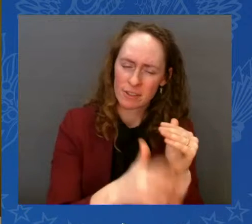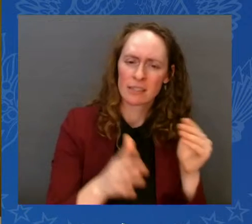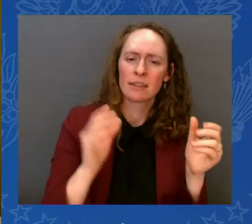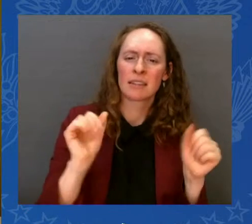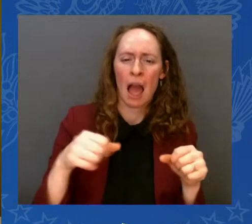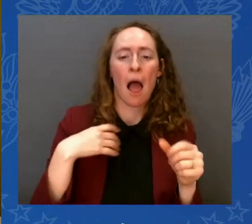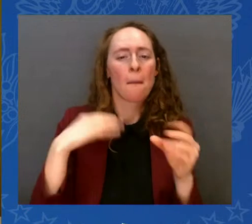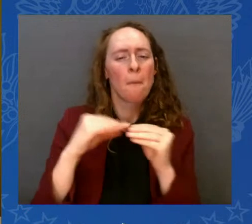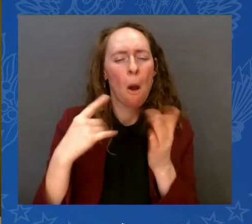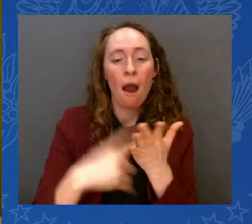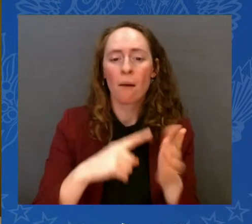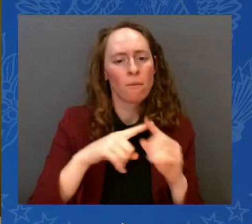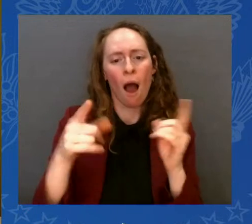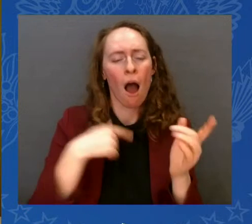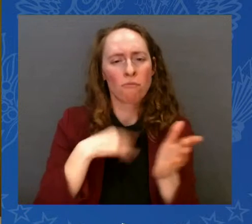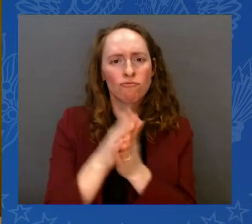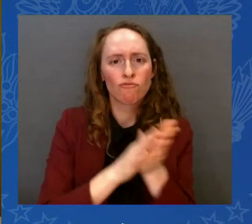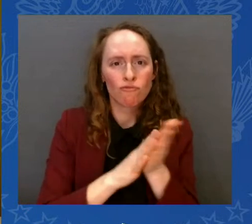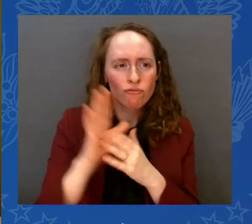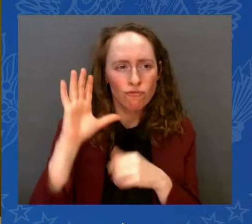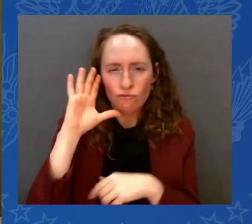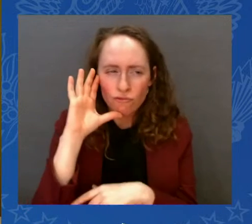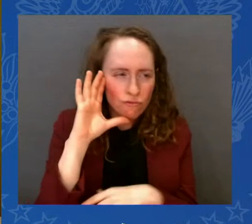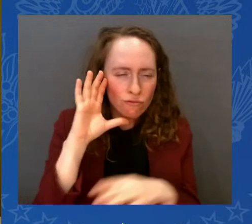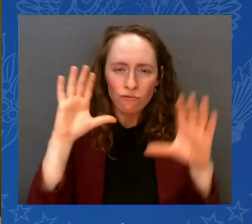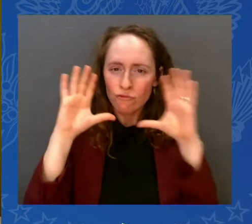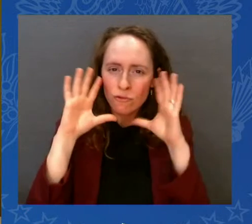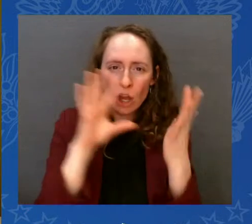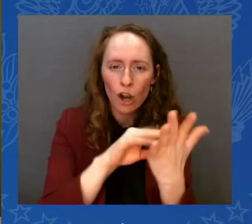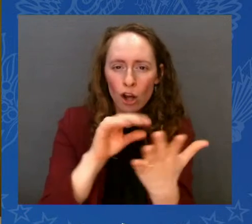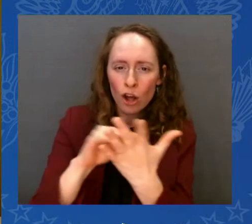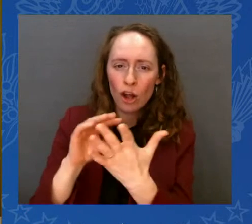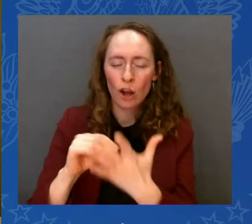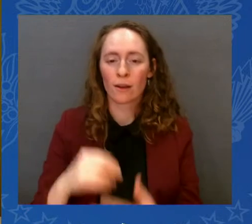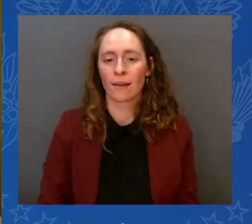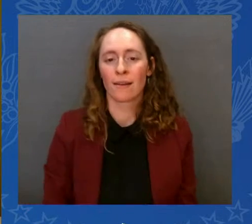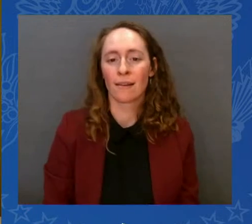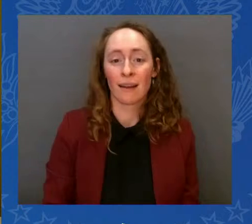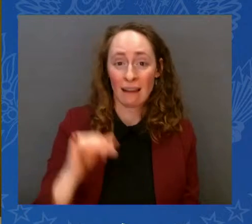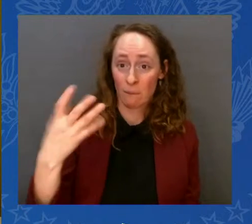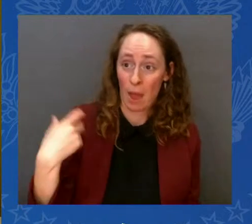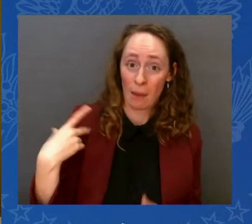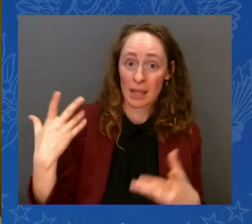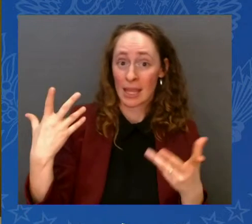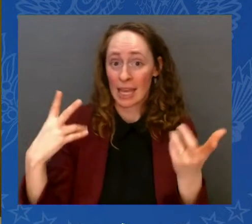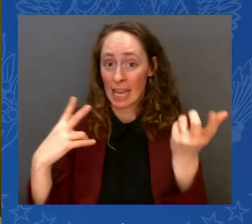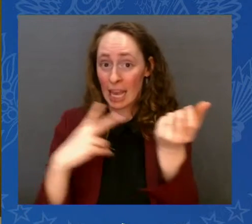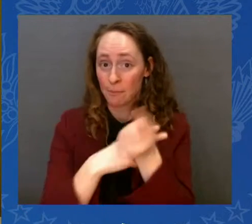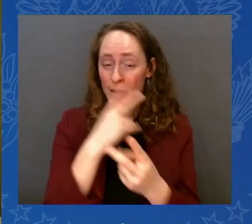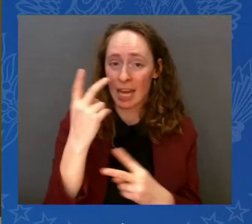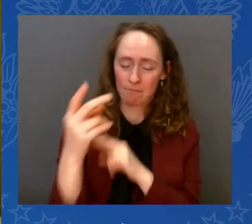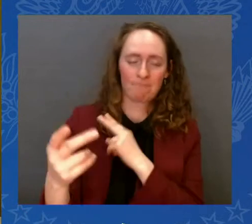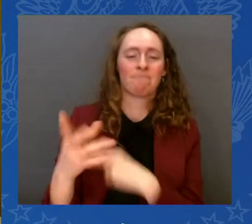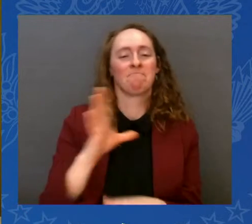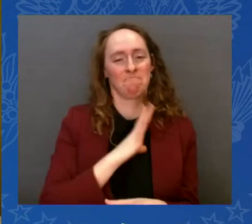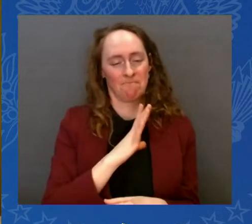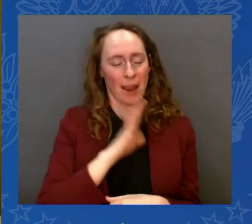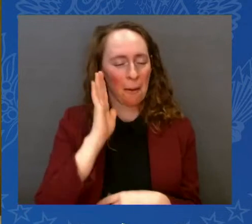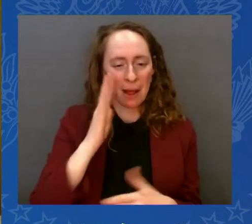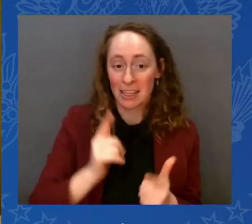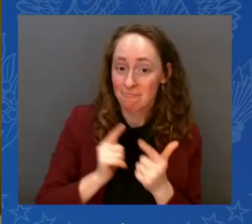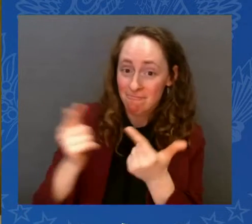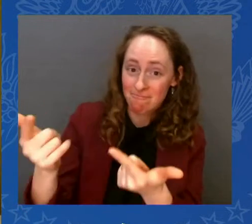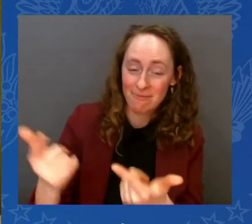I'm going to hush up and turn it back to Julie.